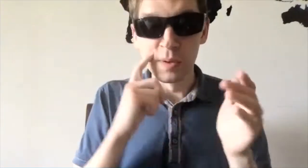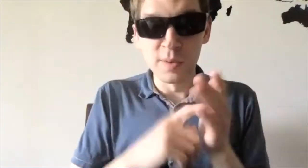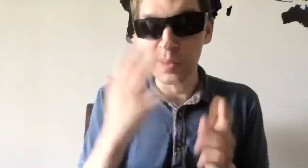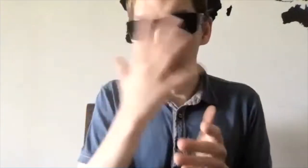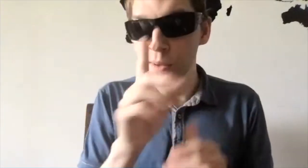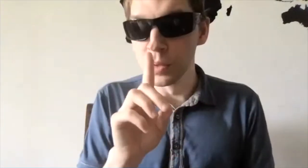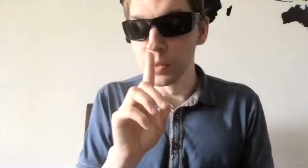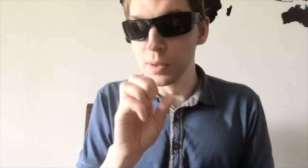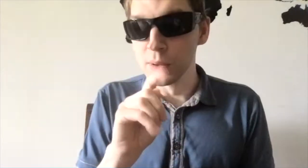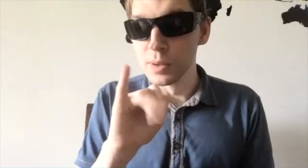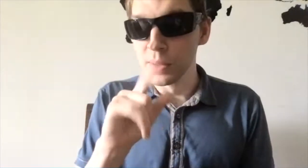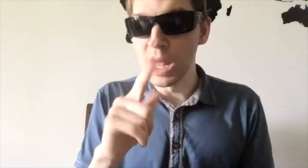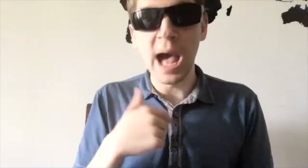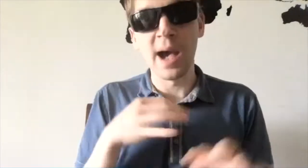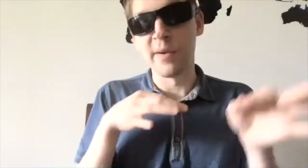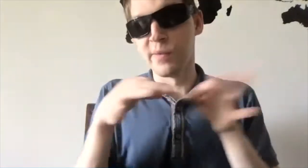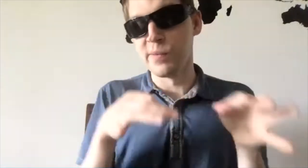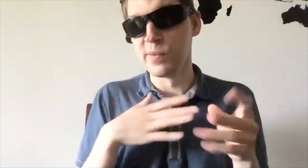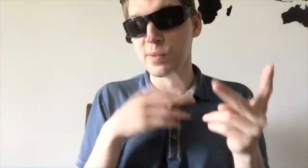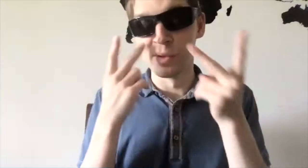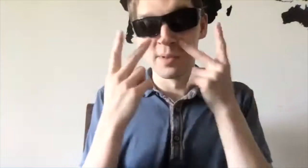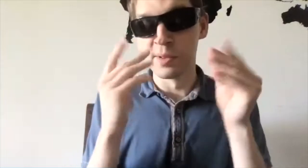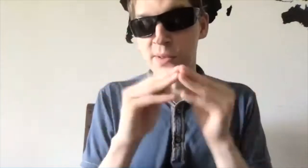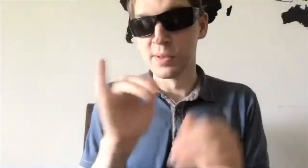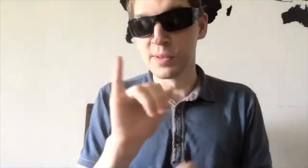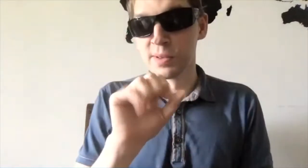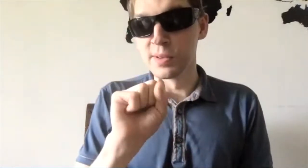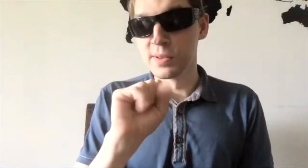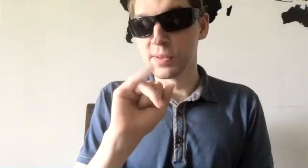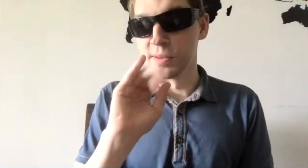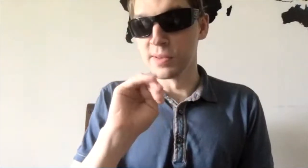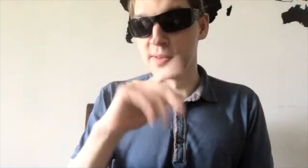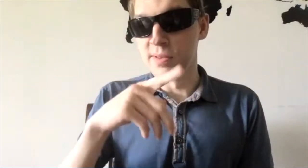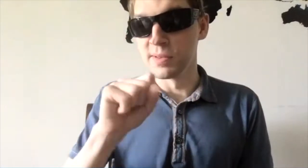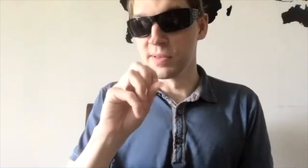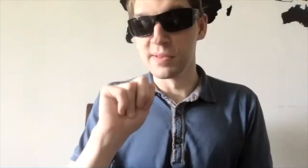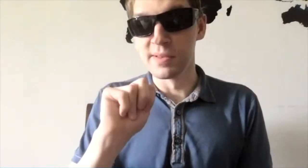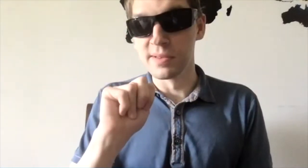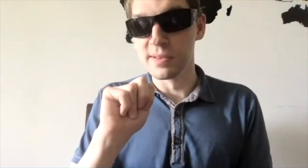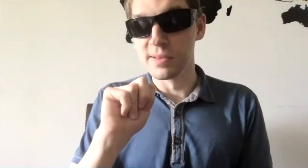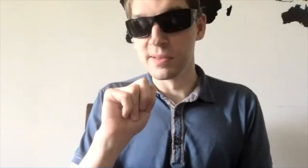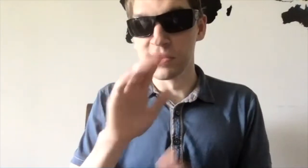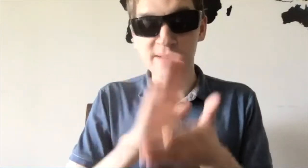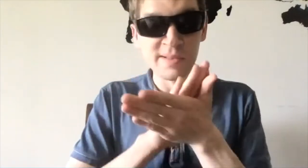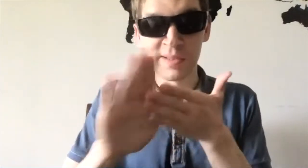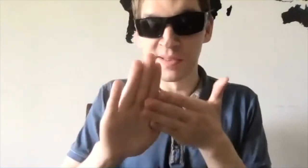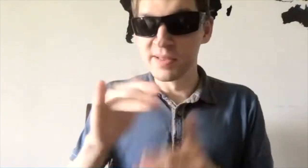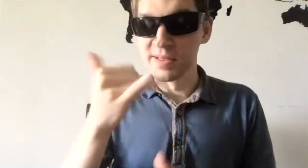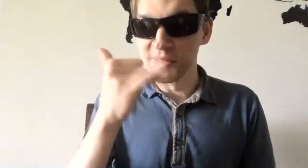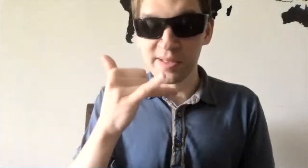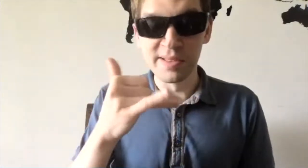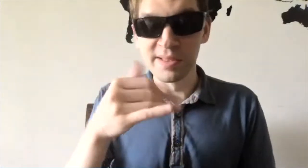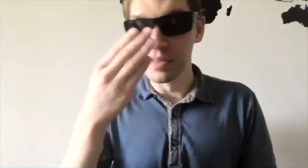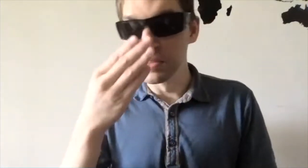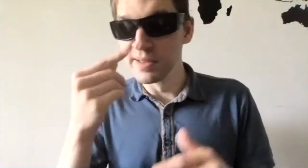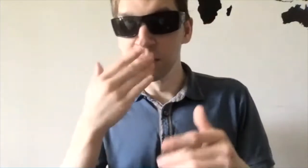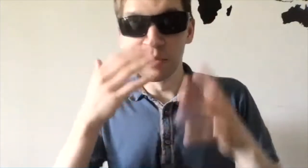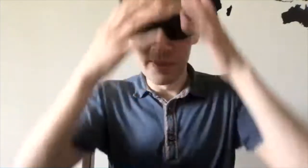identify you as you. Anything that can help us understand something that may be unique to you.